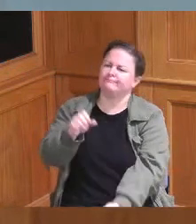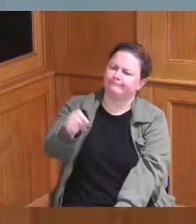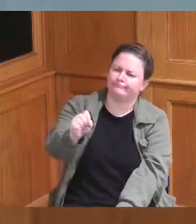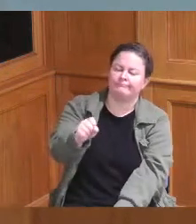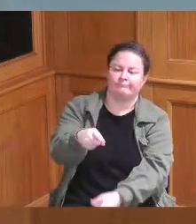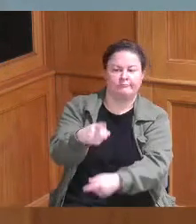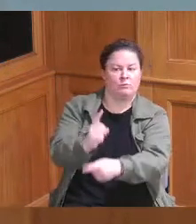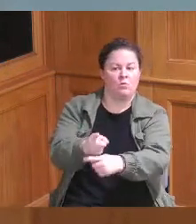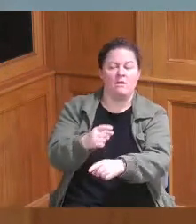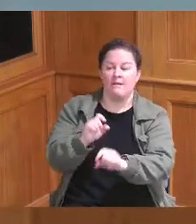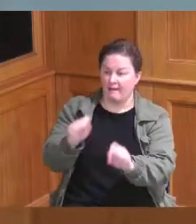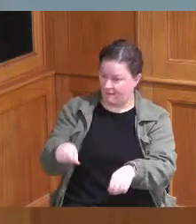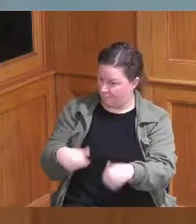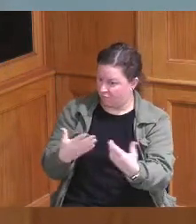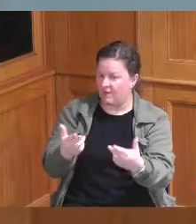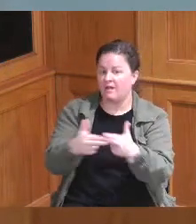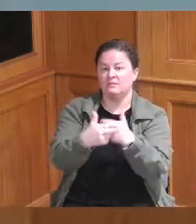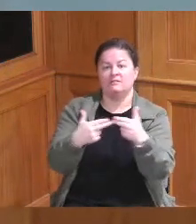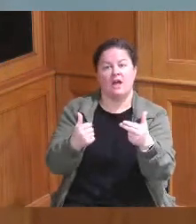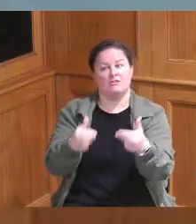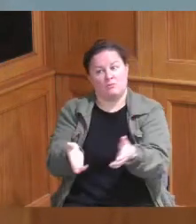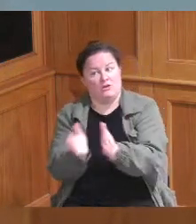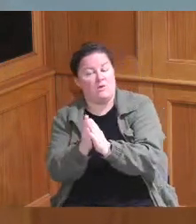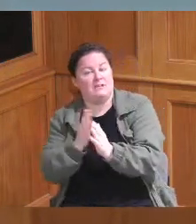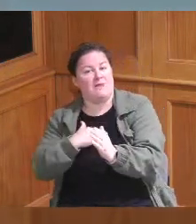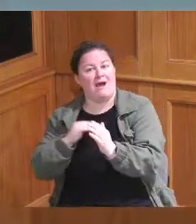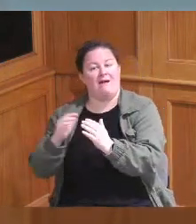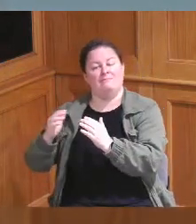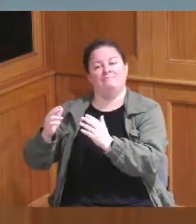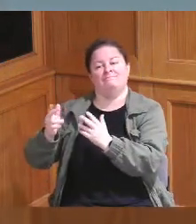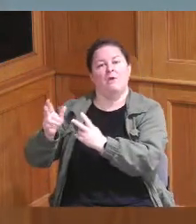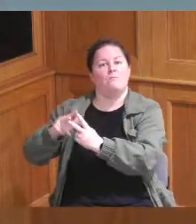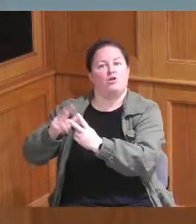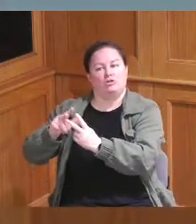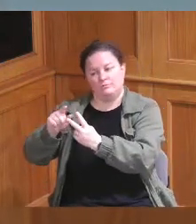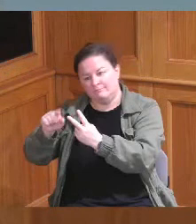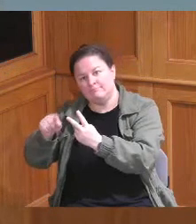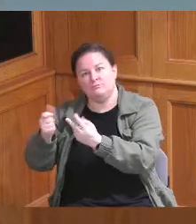our partners to help share some data that would be relevant to this discussion thank you that would